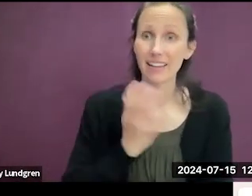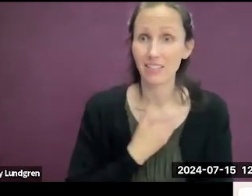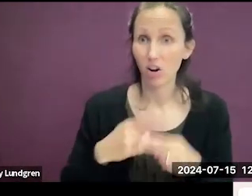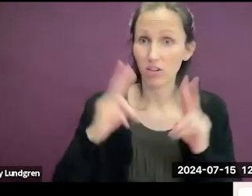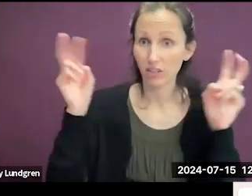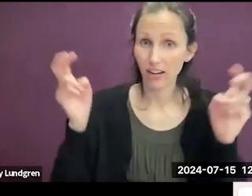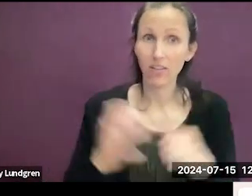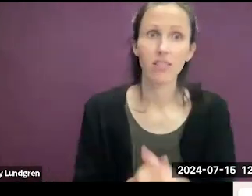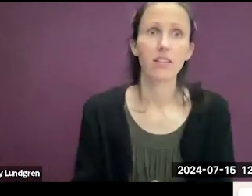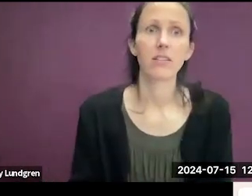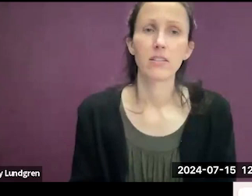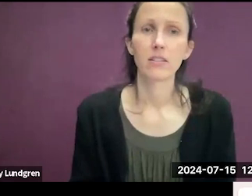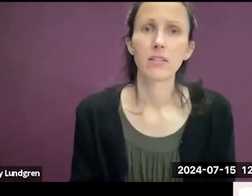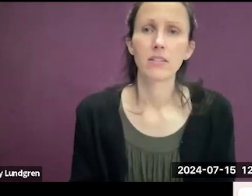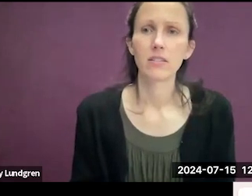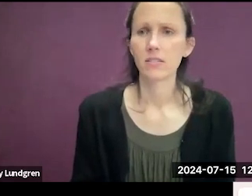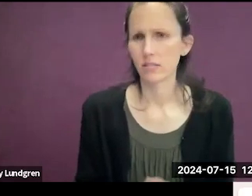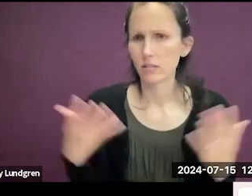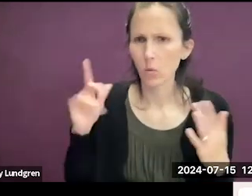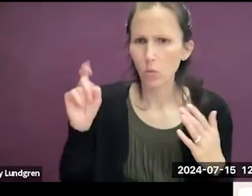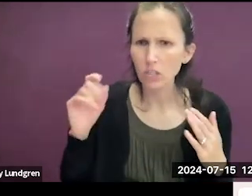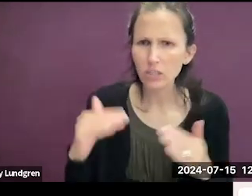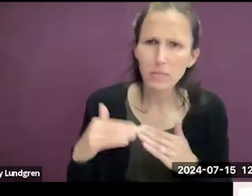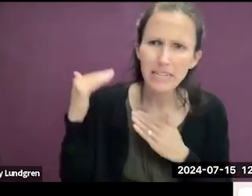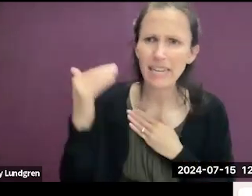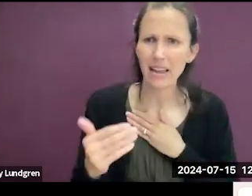So what would come next in our logical reading order?